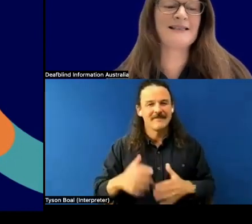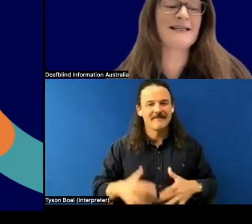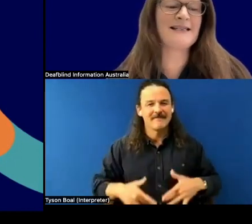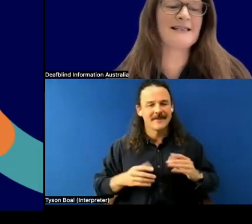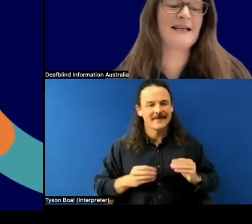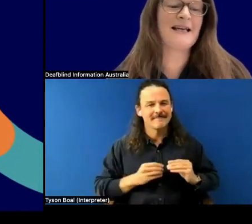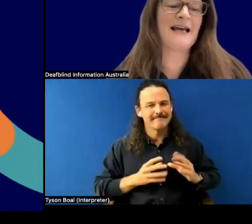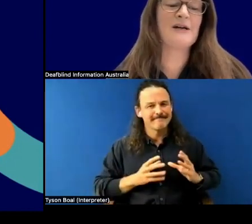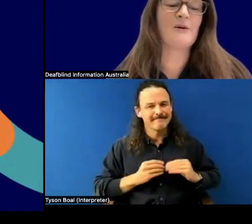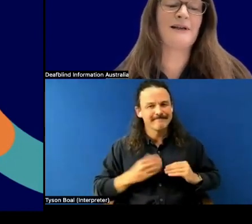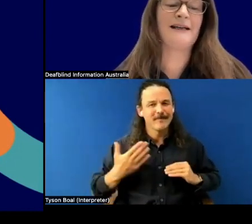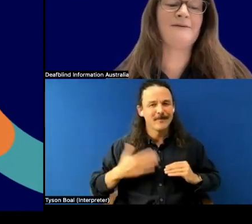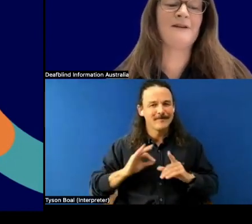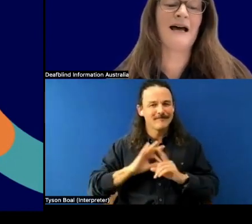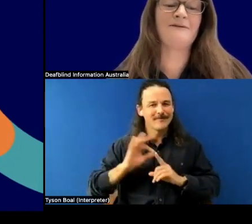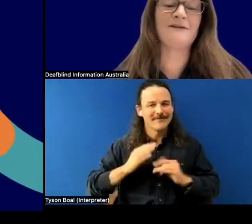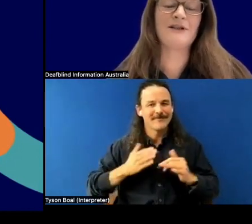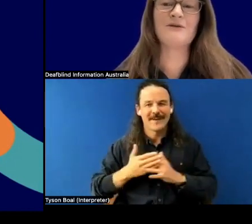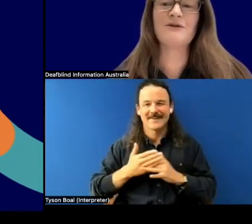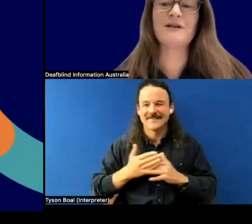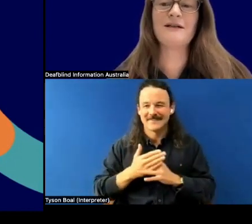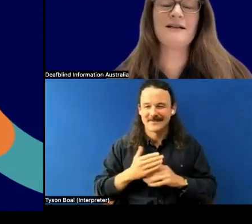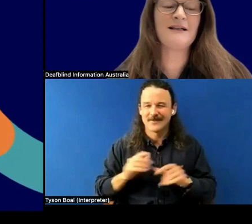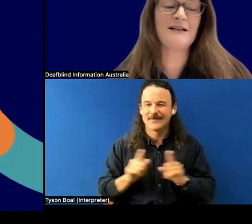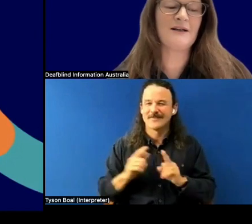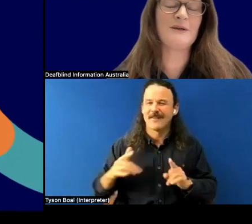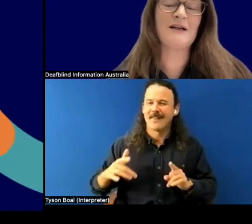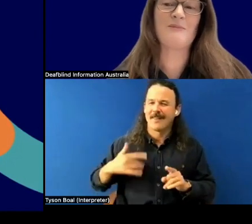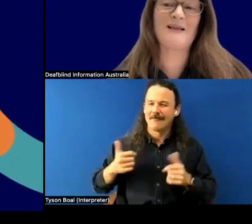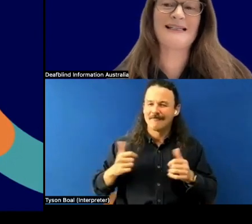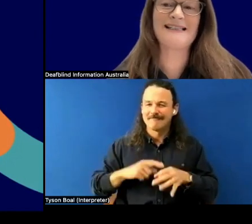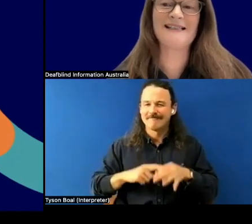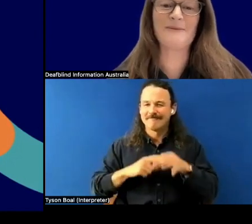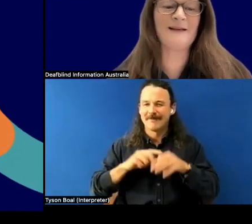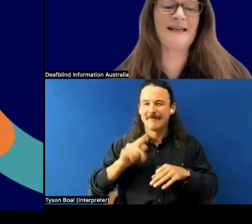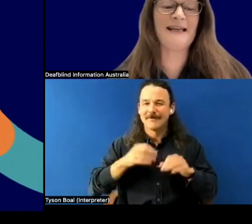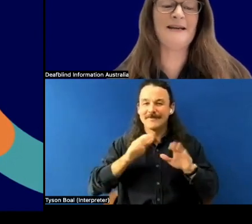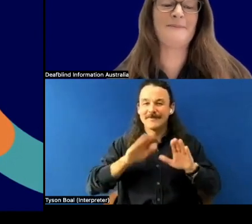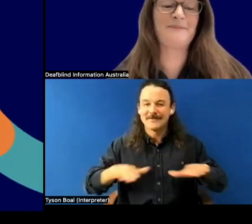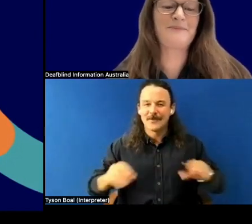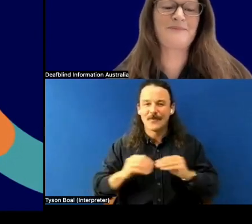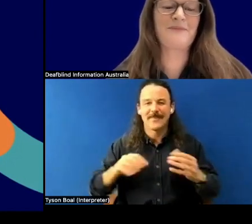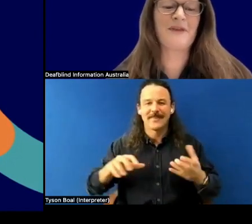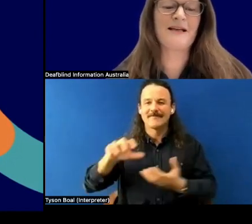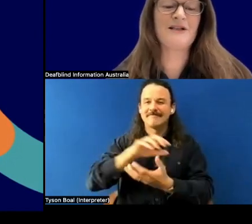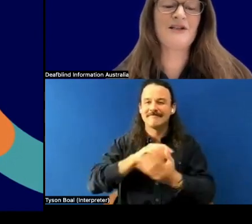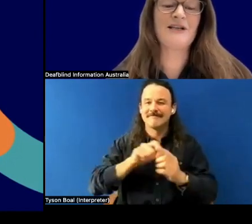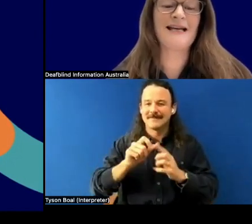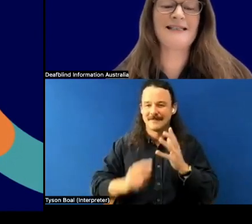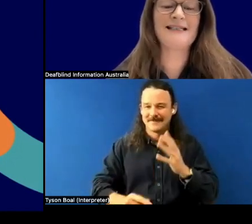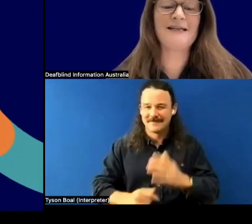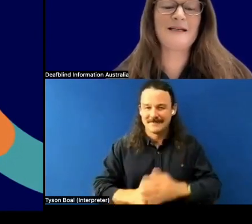access and quality of life for children with complex disability. She has a deep